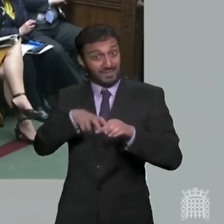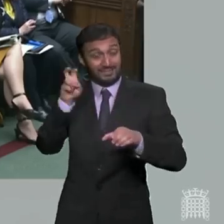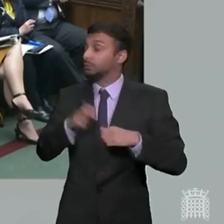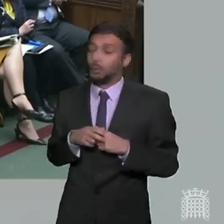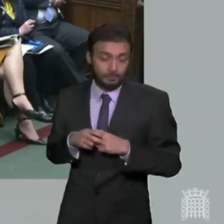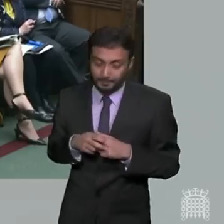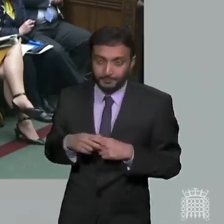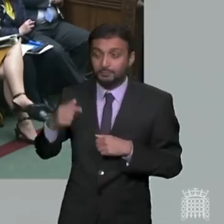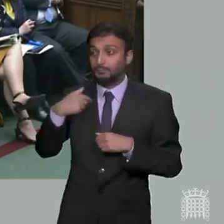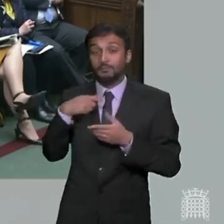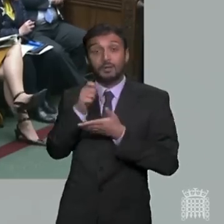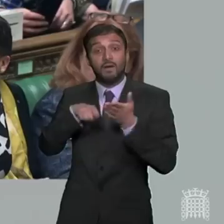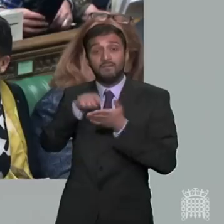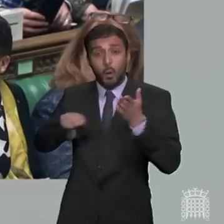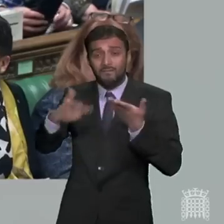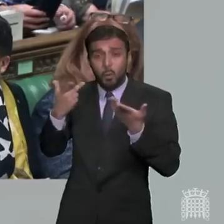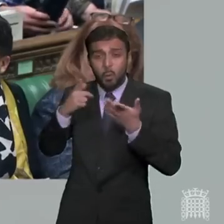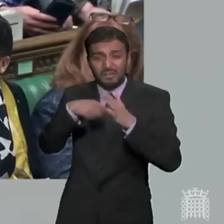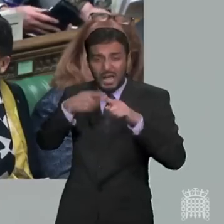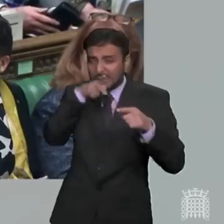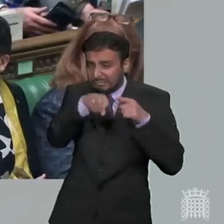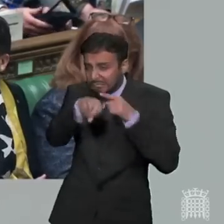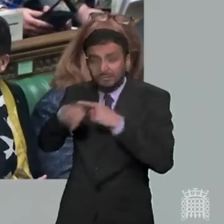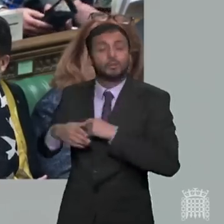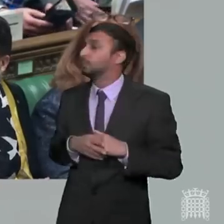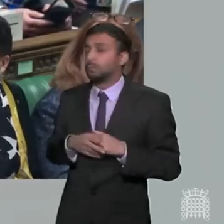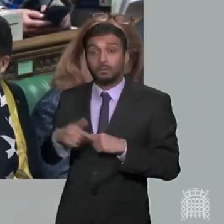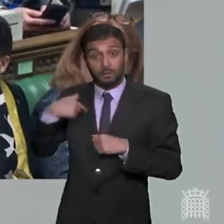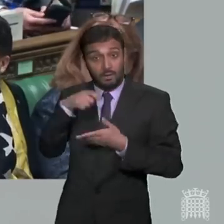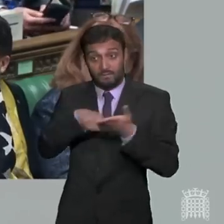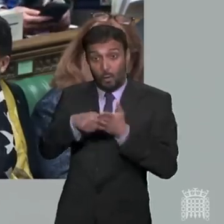Did Scotland vote for the Tories? No. What we did vote for—[Interruption.] Don’t shout me down—[Interruption.] Don’t shout me down; I have listened to all of you.